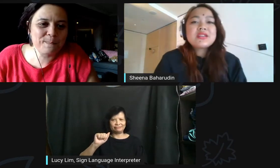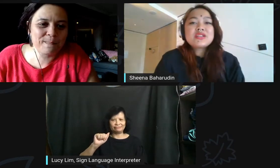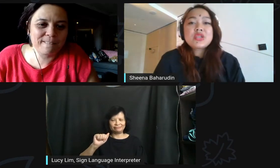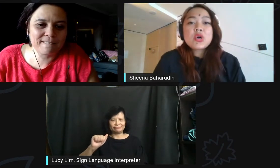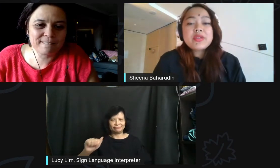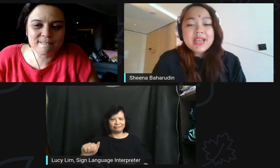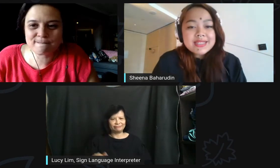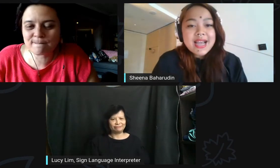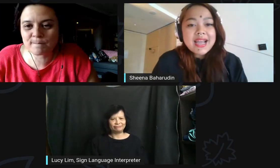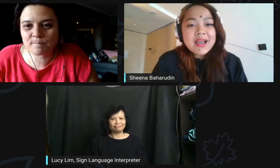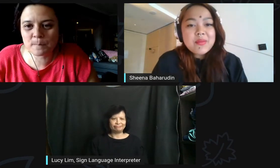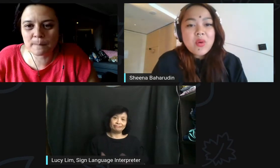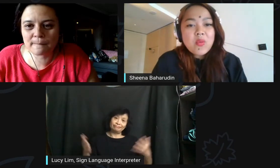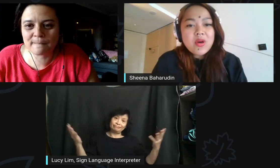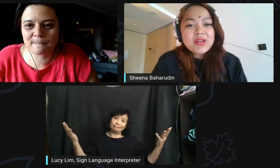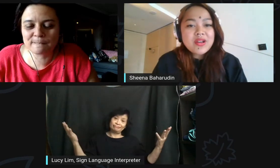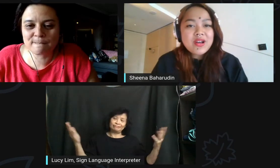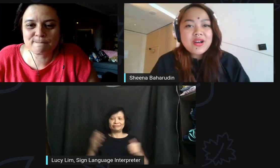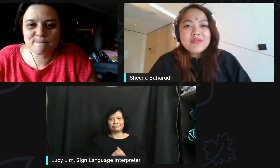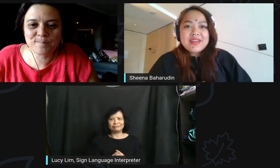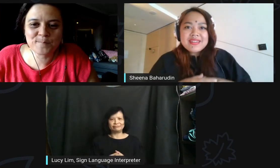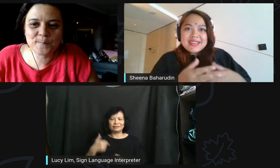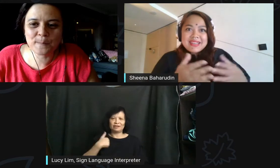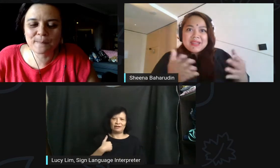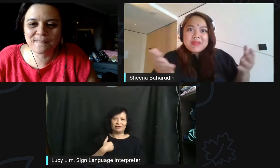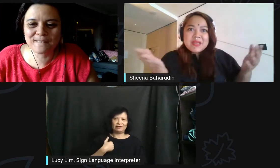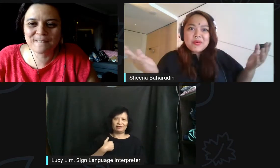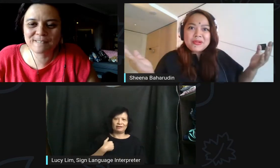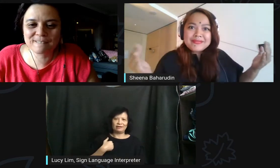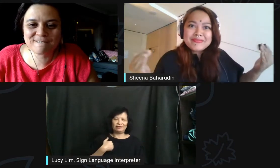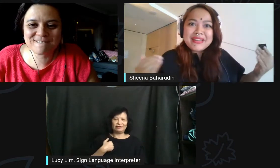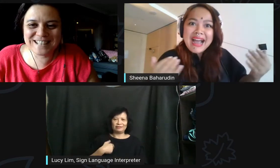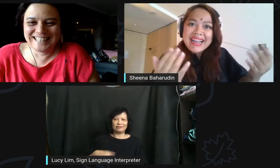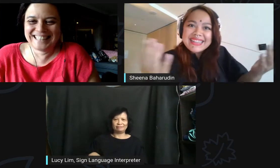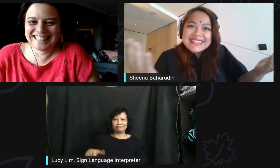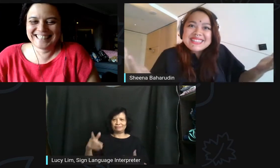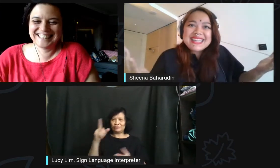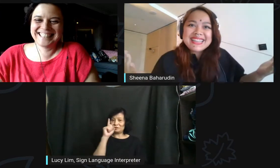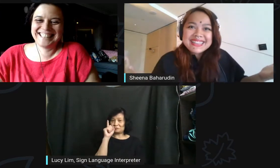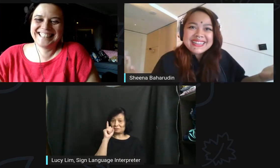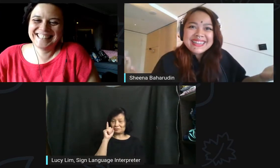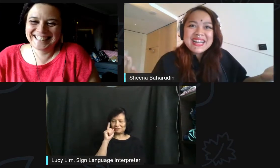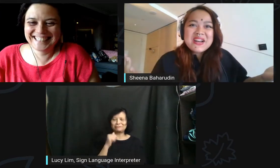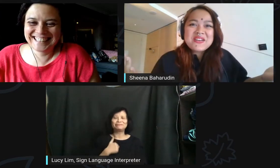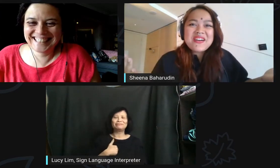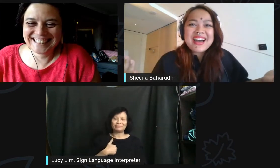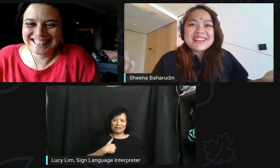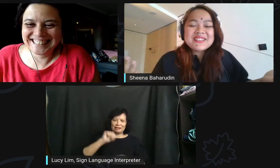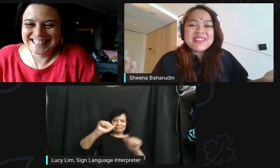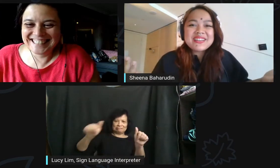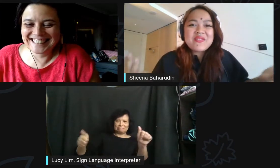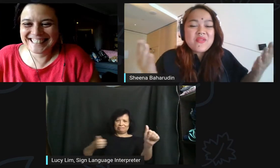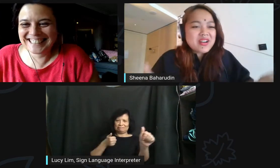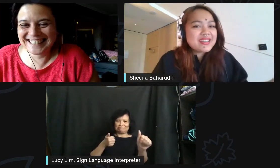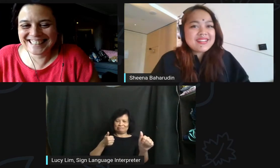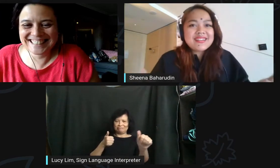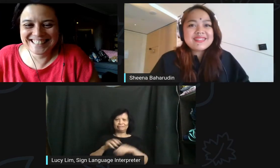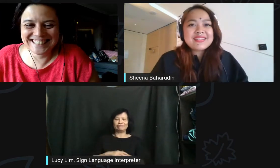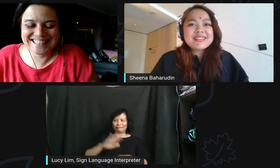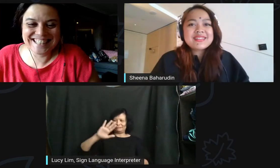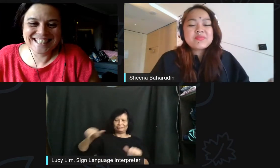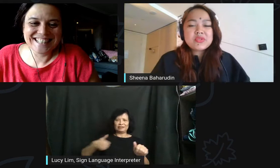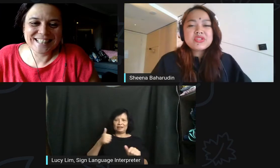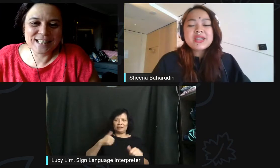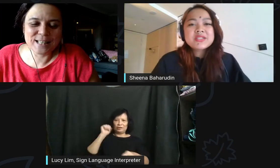So yes, I am one of the people behind the scene who has been working on this project